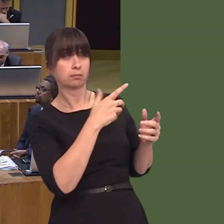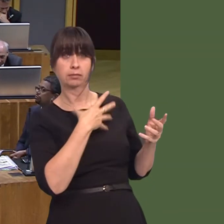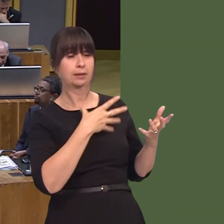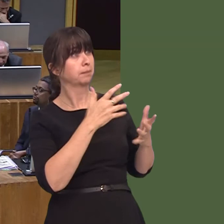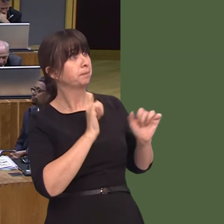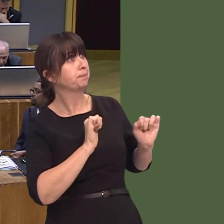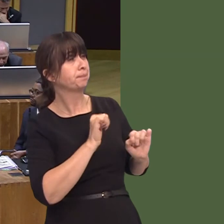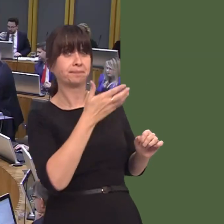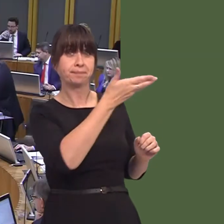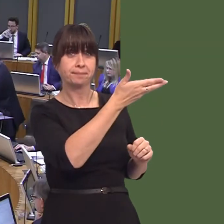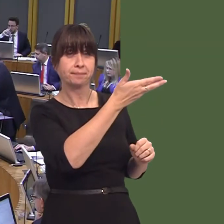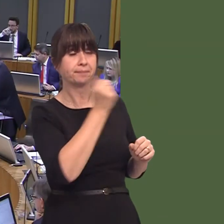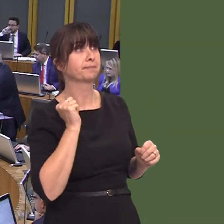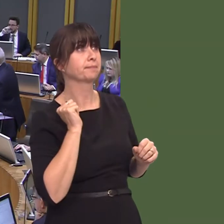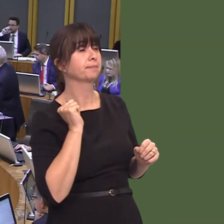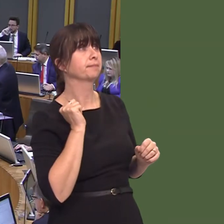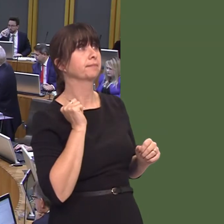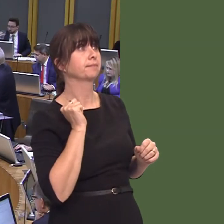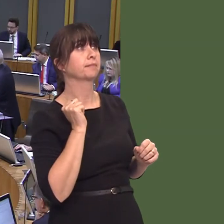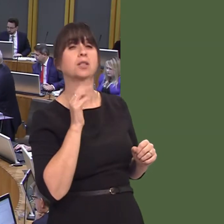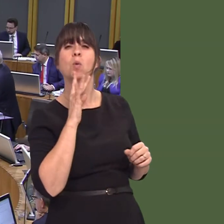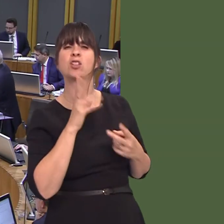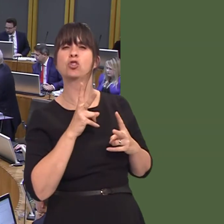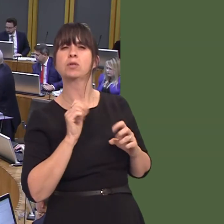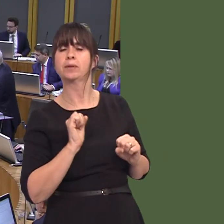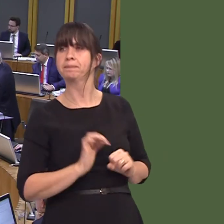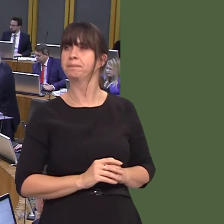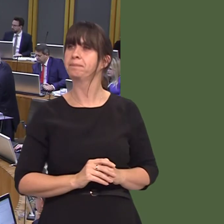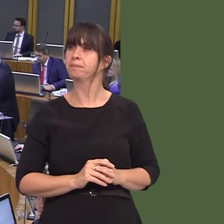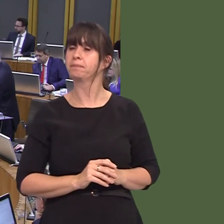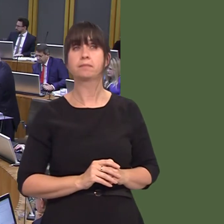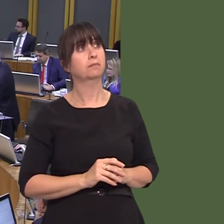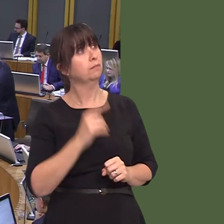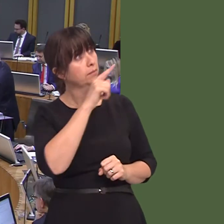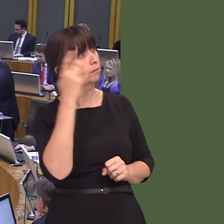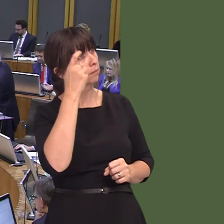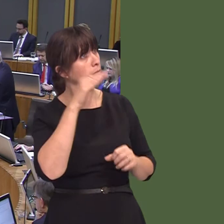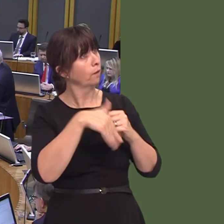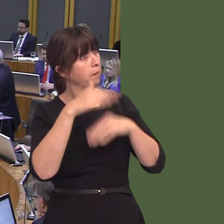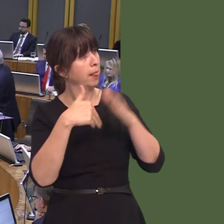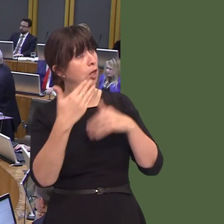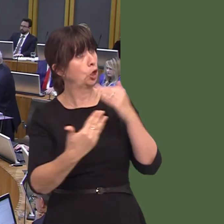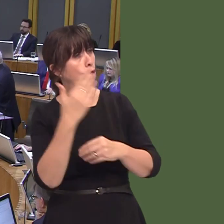we should consider in order to ensure that the crossing is built. Rhun ap Iorwerth: Thank you for that.